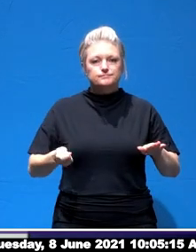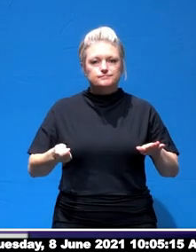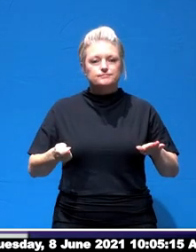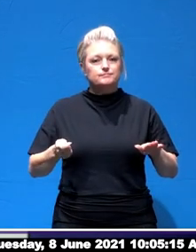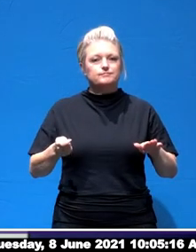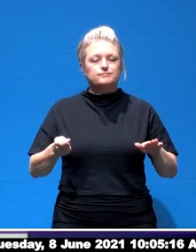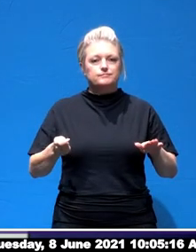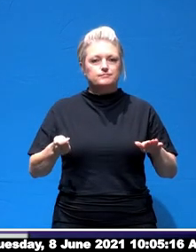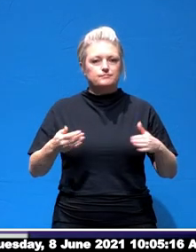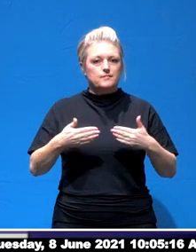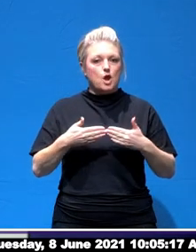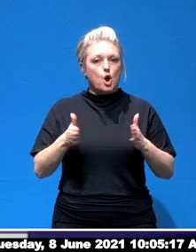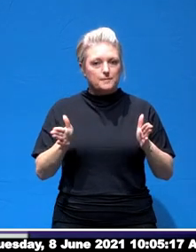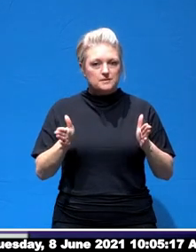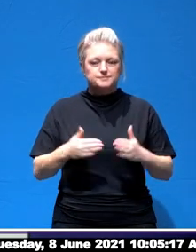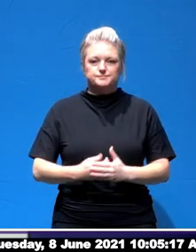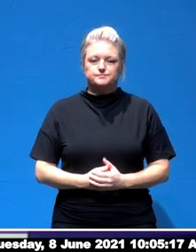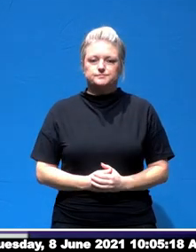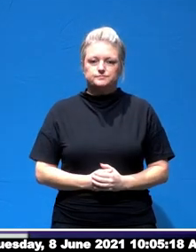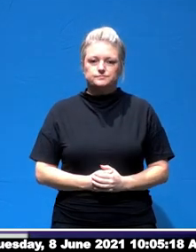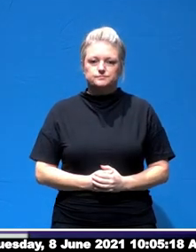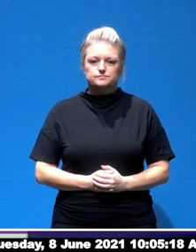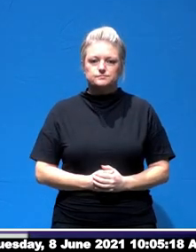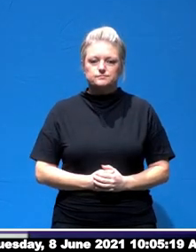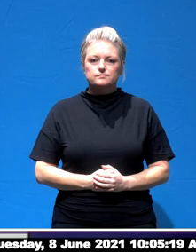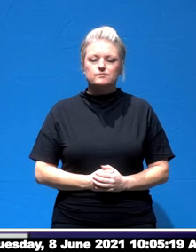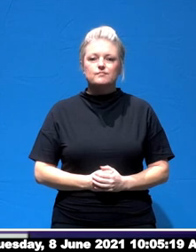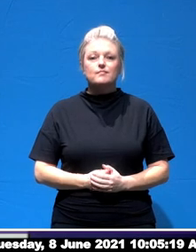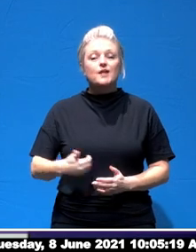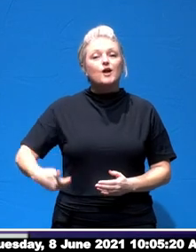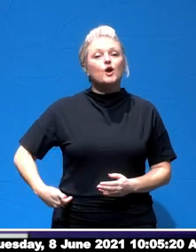The Royal Commission is now in session. Good morning.